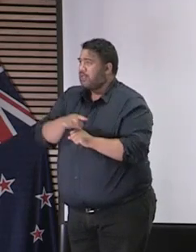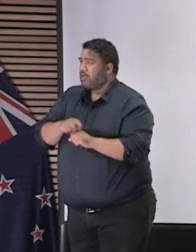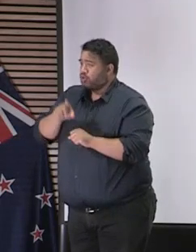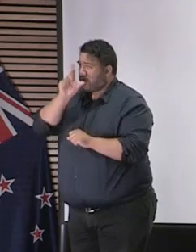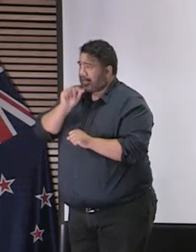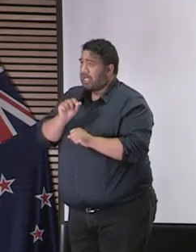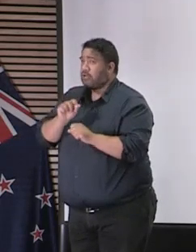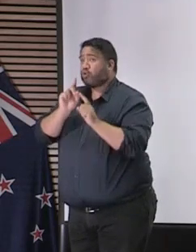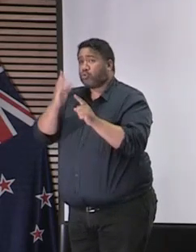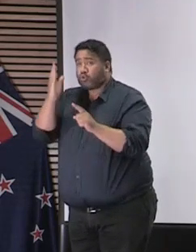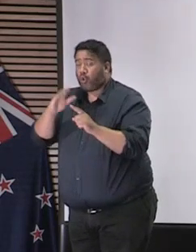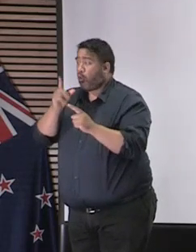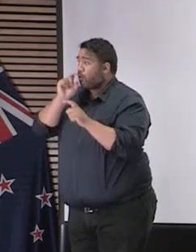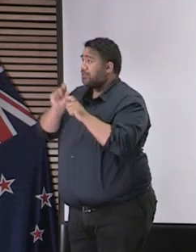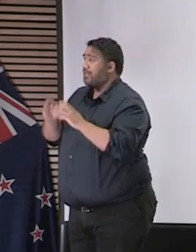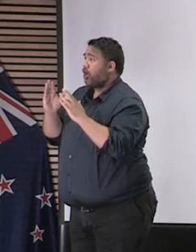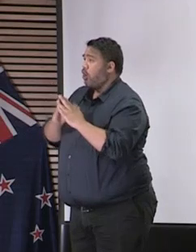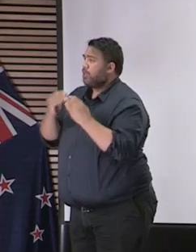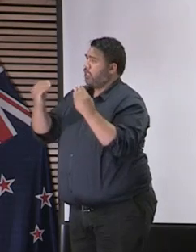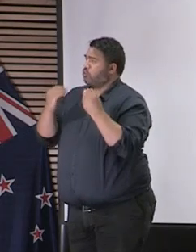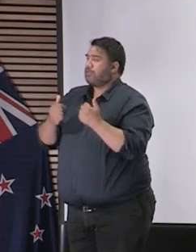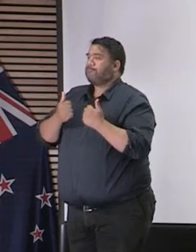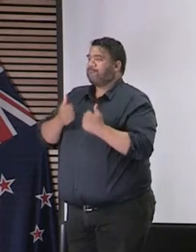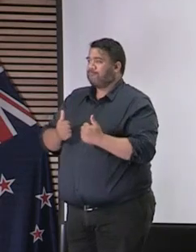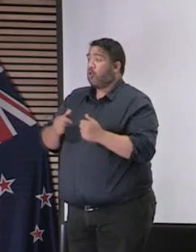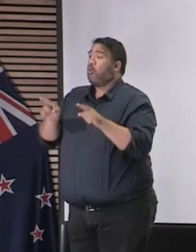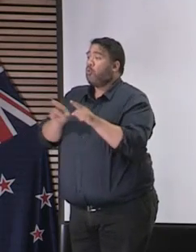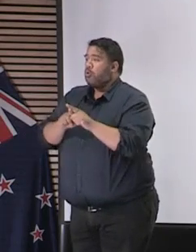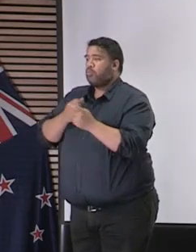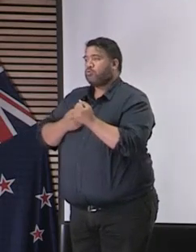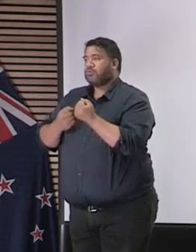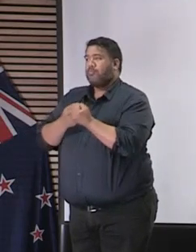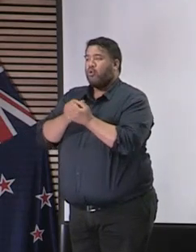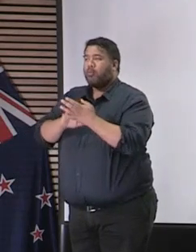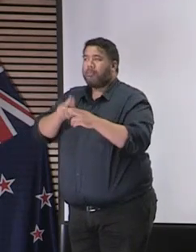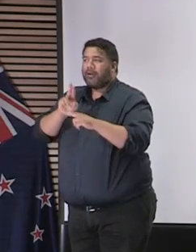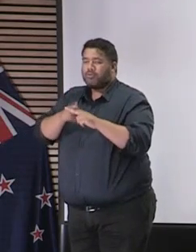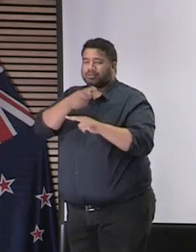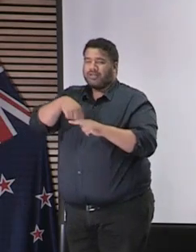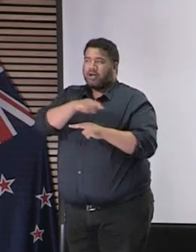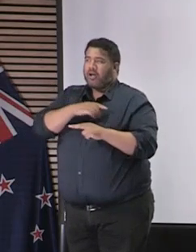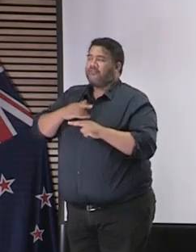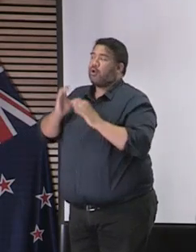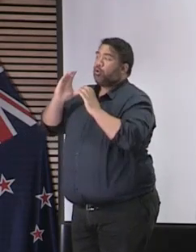learning infrastructure, much more resilient system so learn Englands can receive education